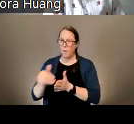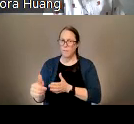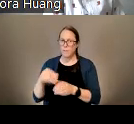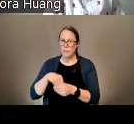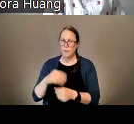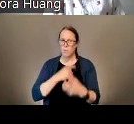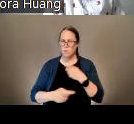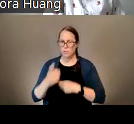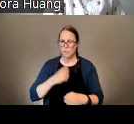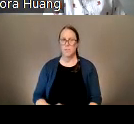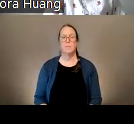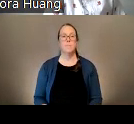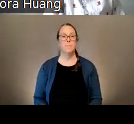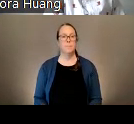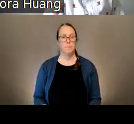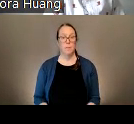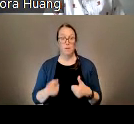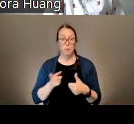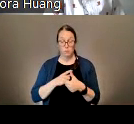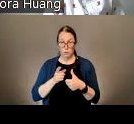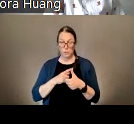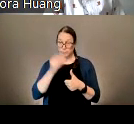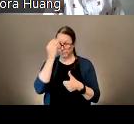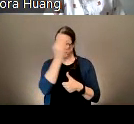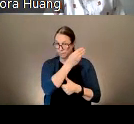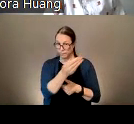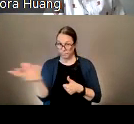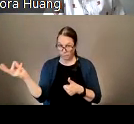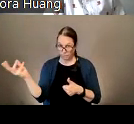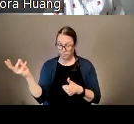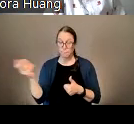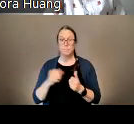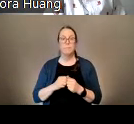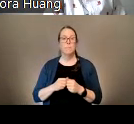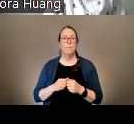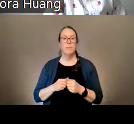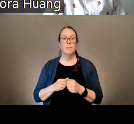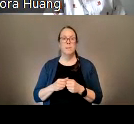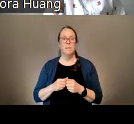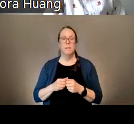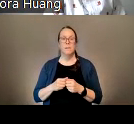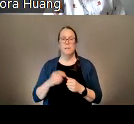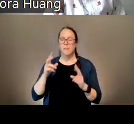So the first thing I wanna let everyone know is that, I think it's important to remember